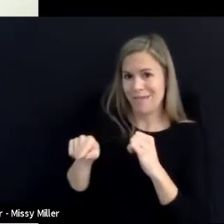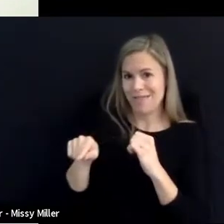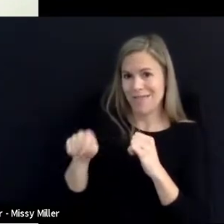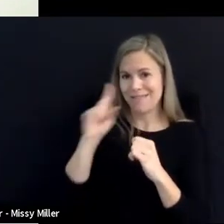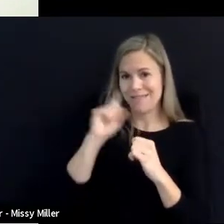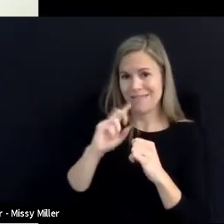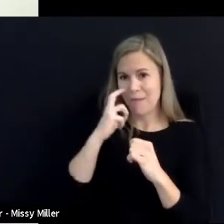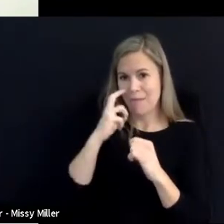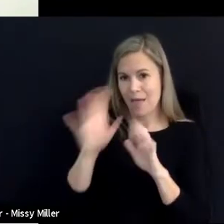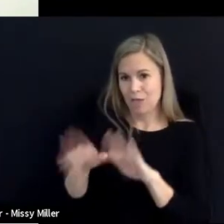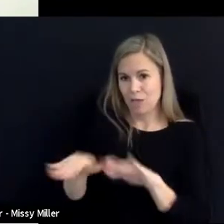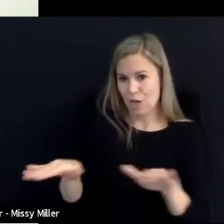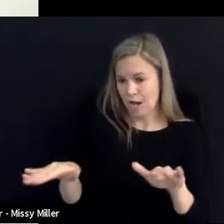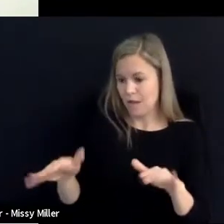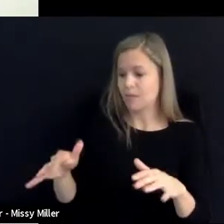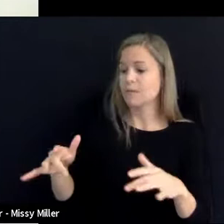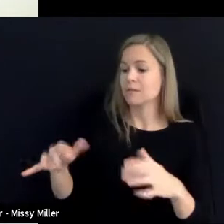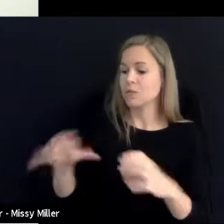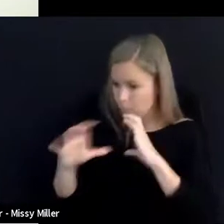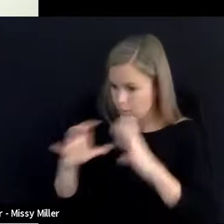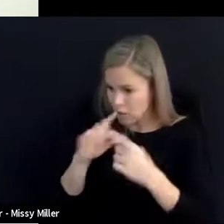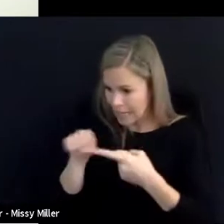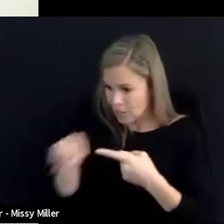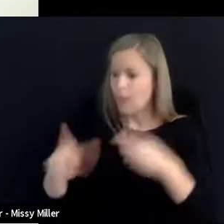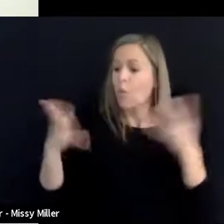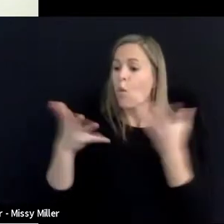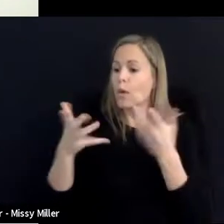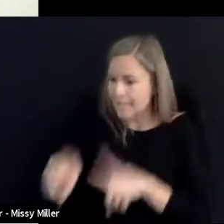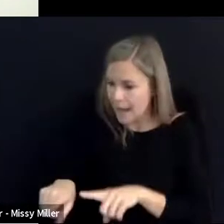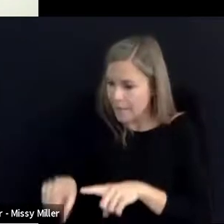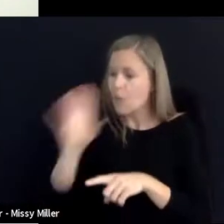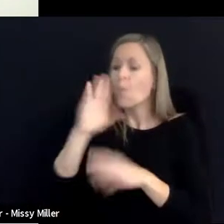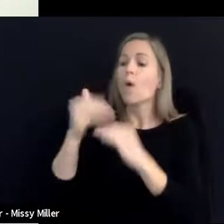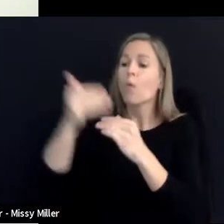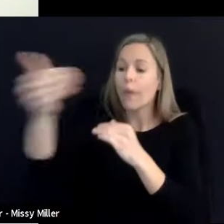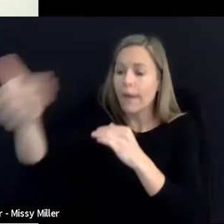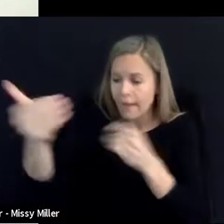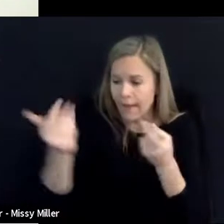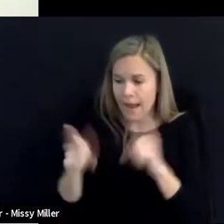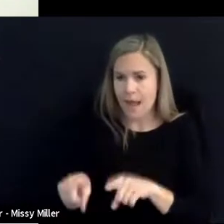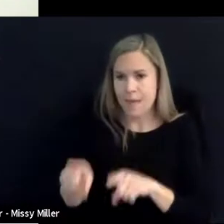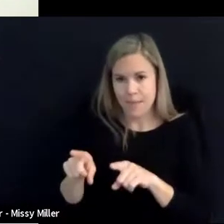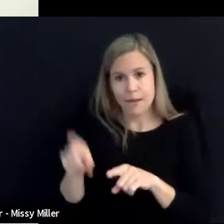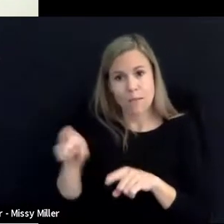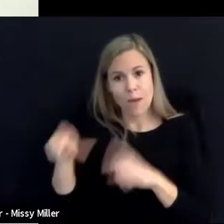what is happening and what is going to happen. Here's just a list of behaviors